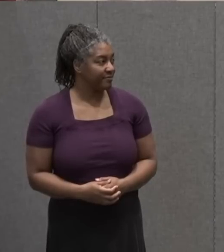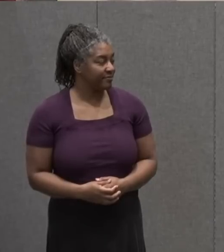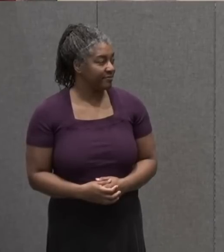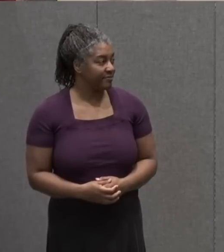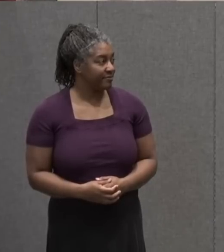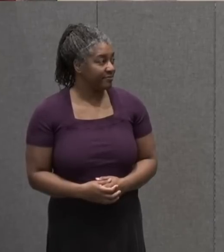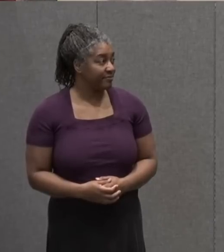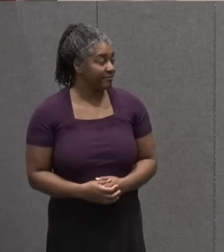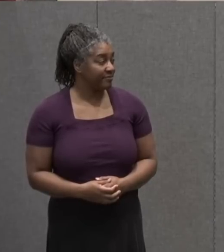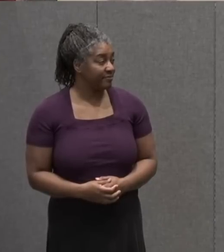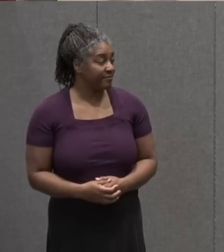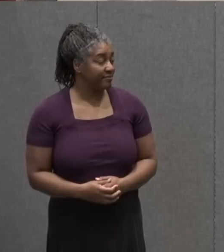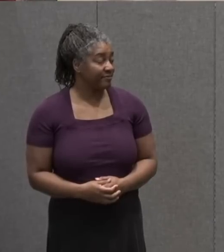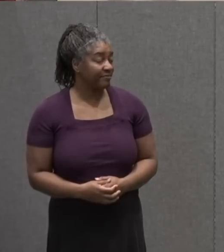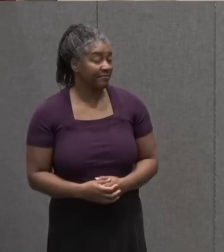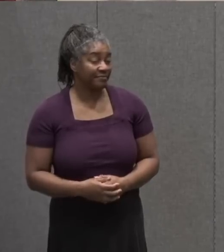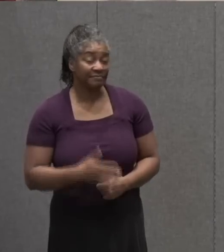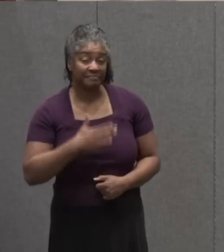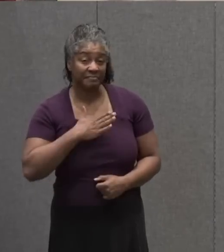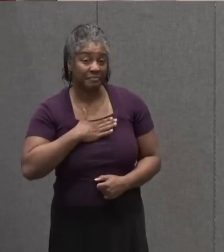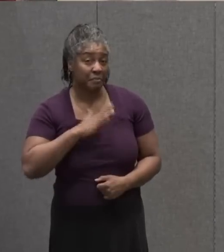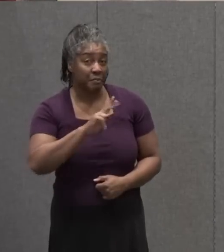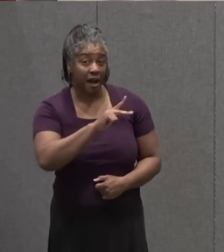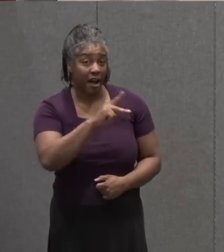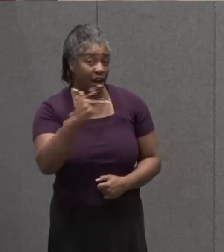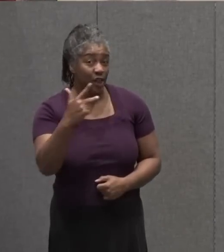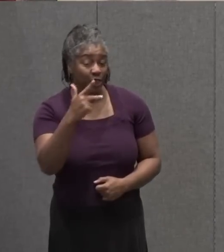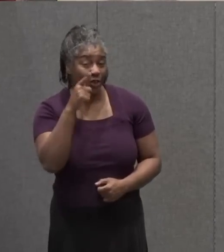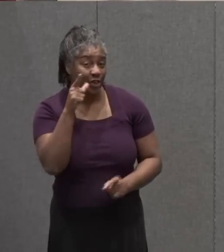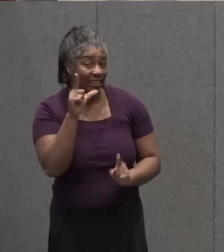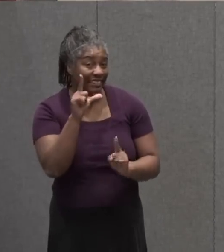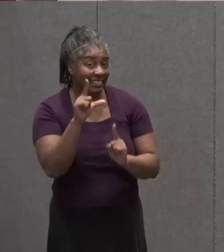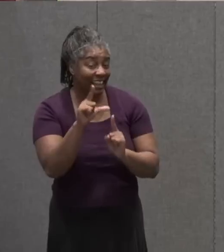Here's my third letter card. Do you remember what this letter is?